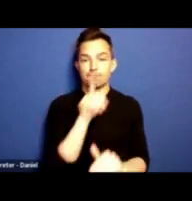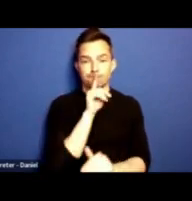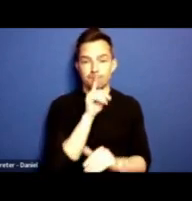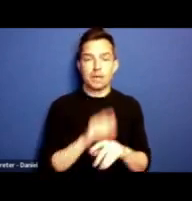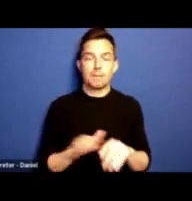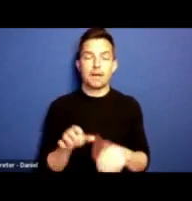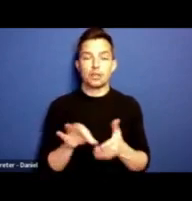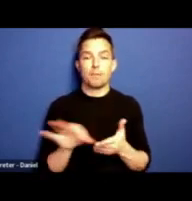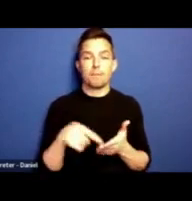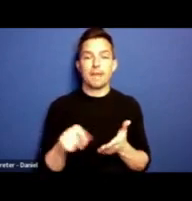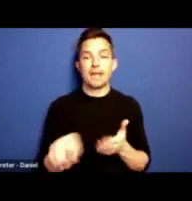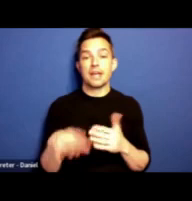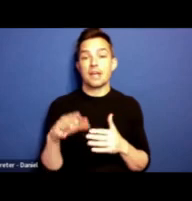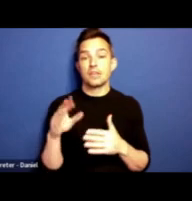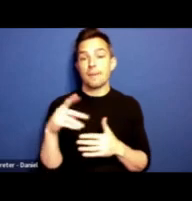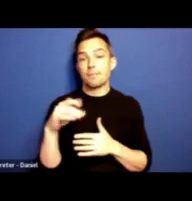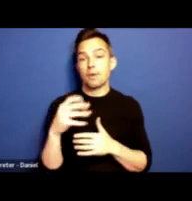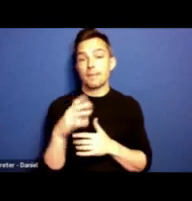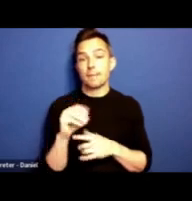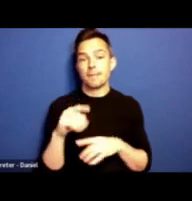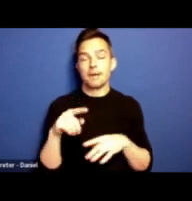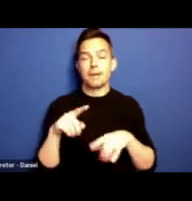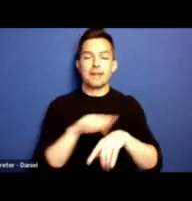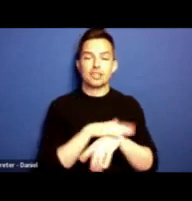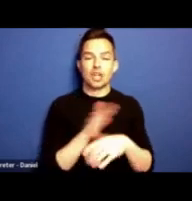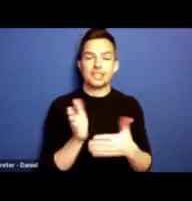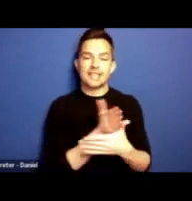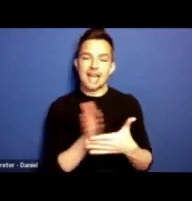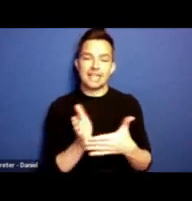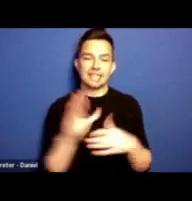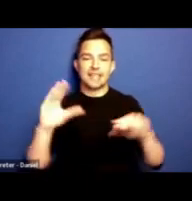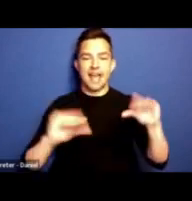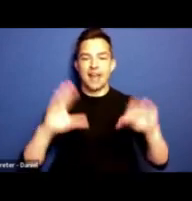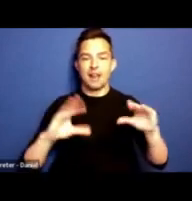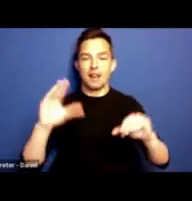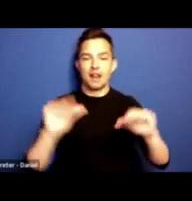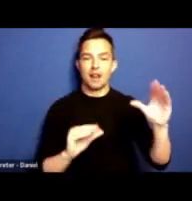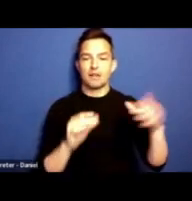the premium of what based on the sliding scale fee of what you make. Right and it is a Medicaid